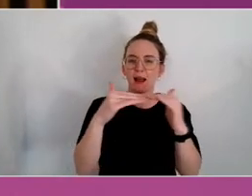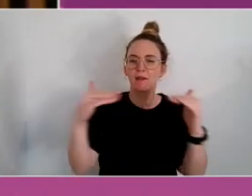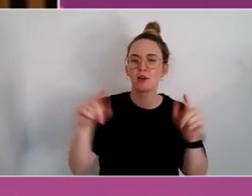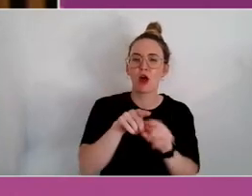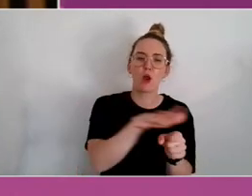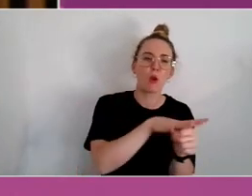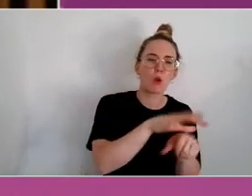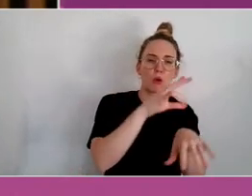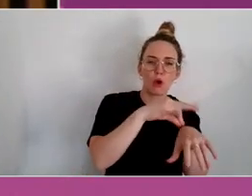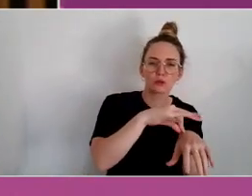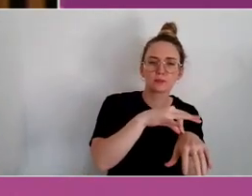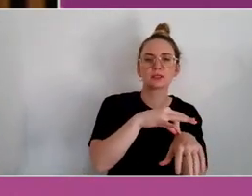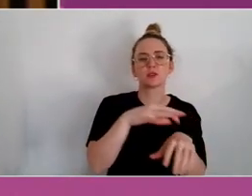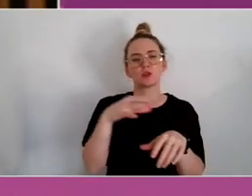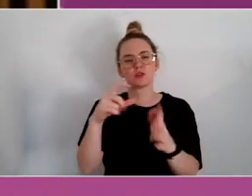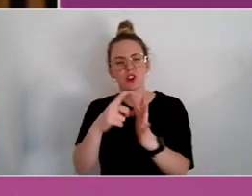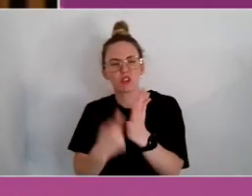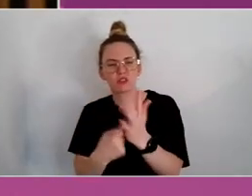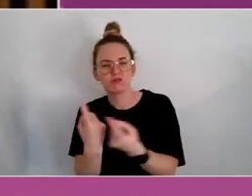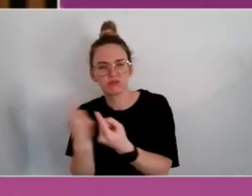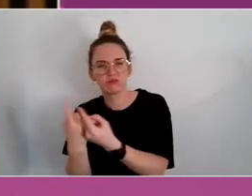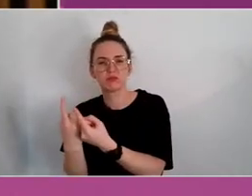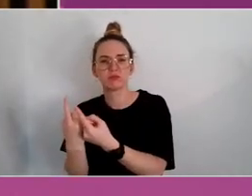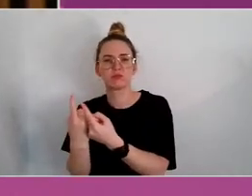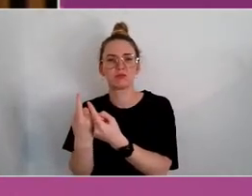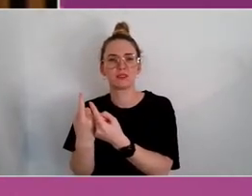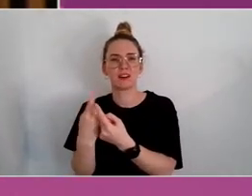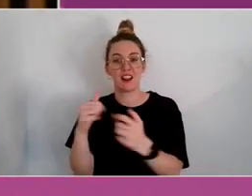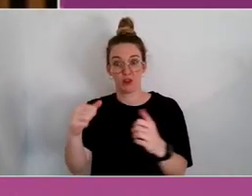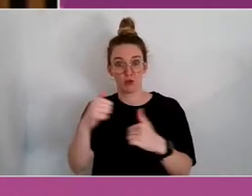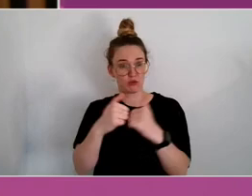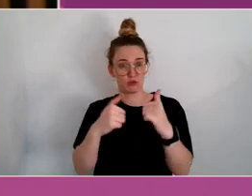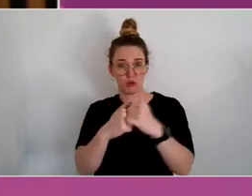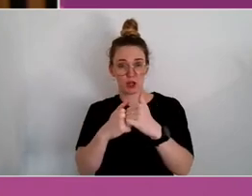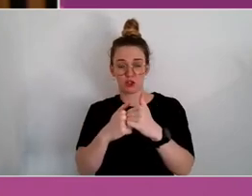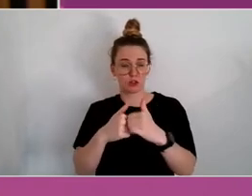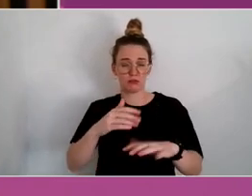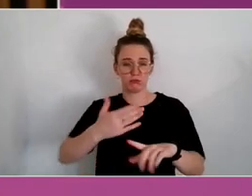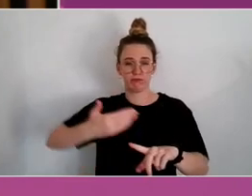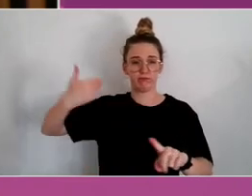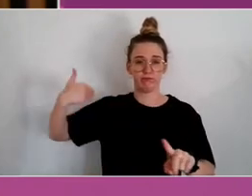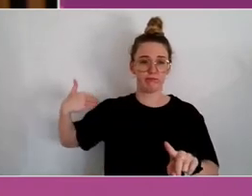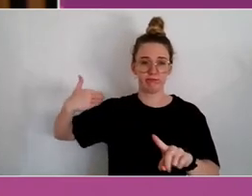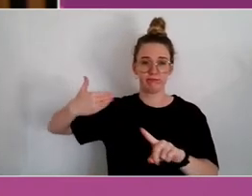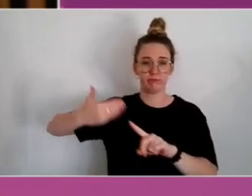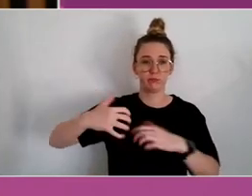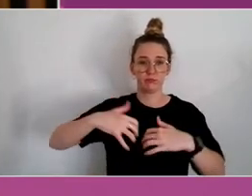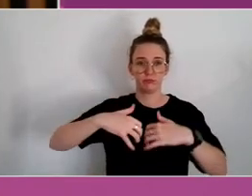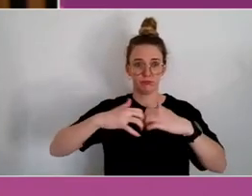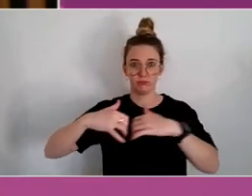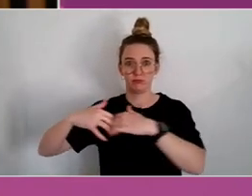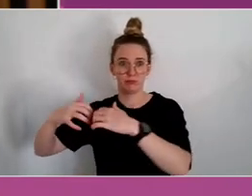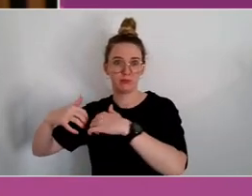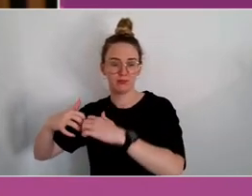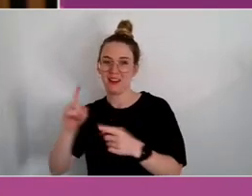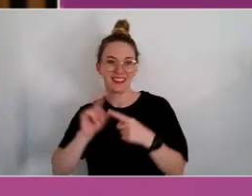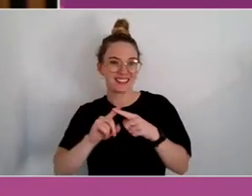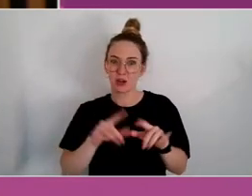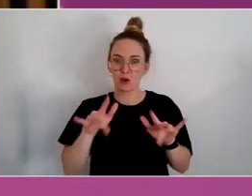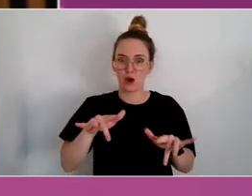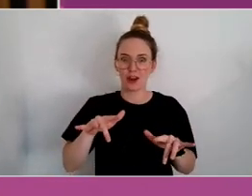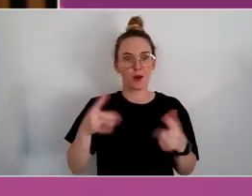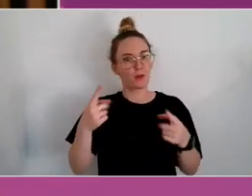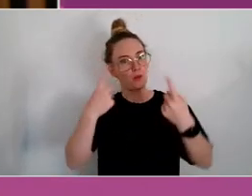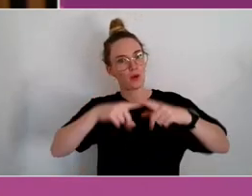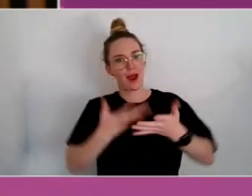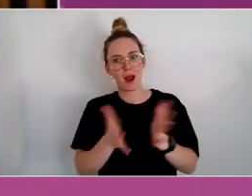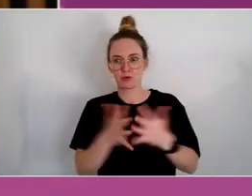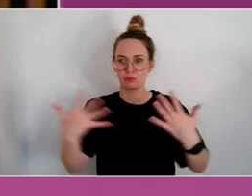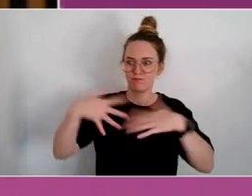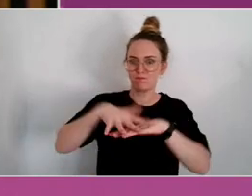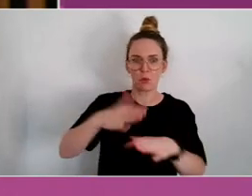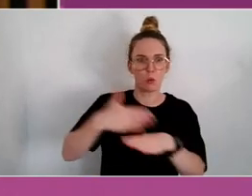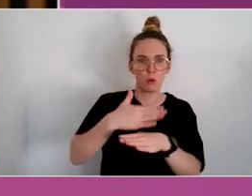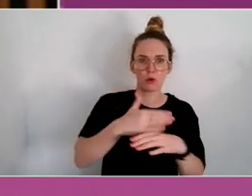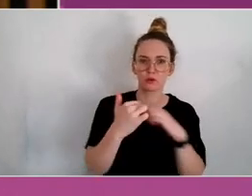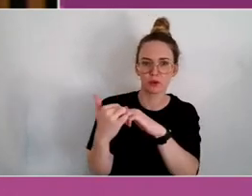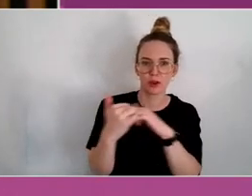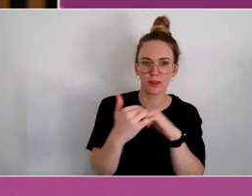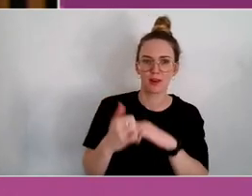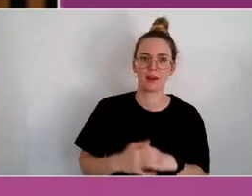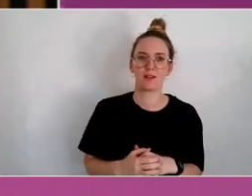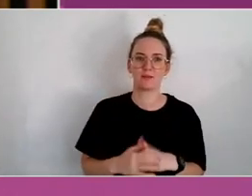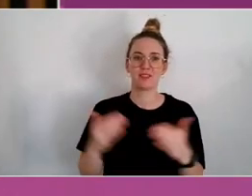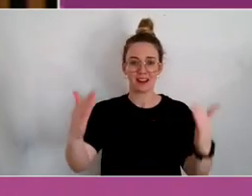Those structures have within been in place for the time and are working how to work together.